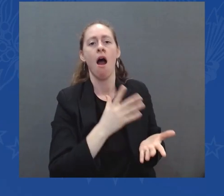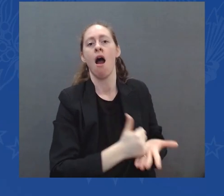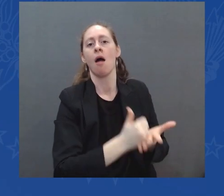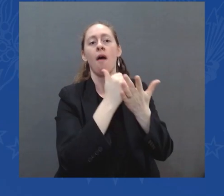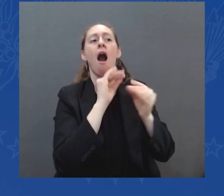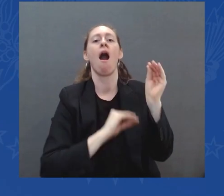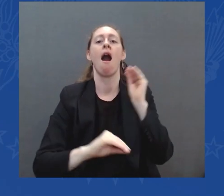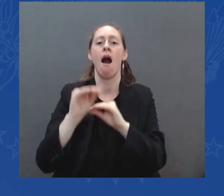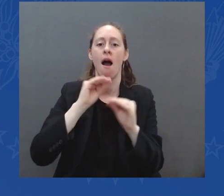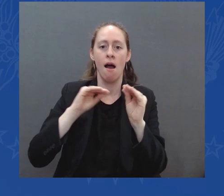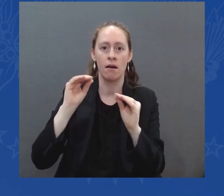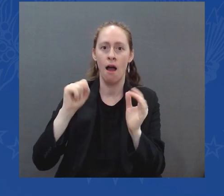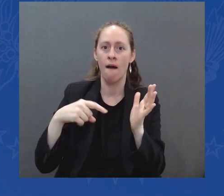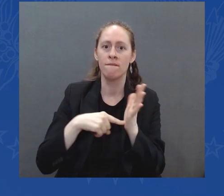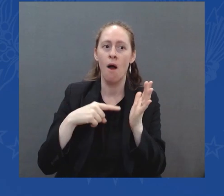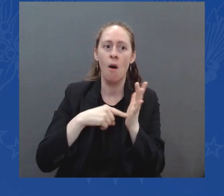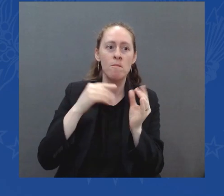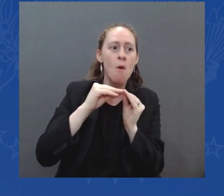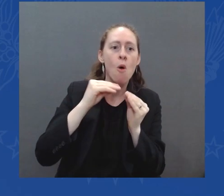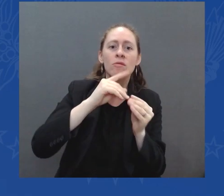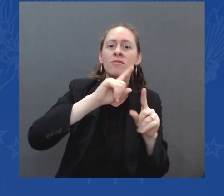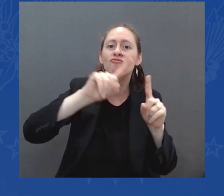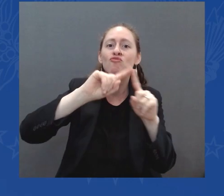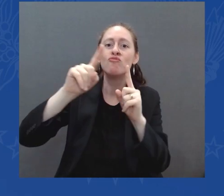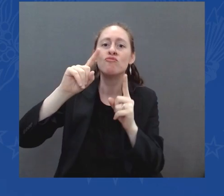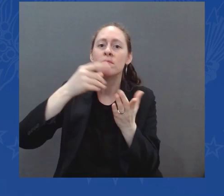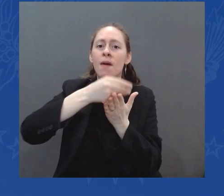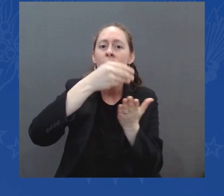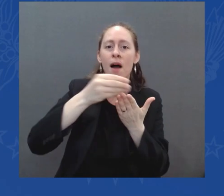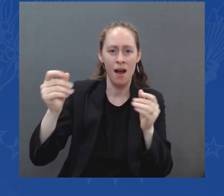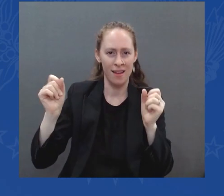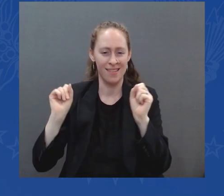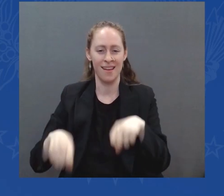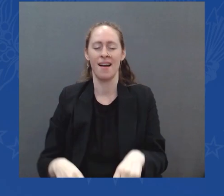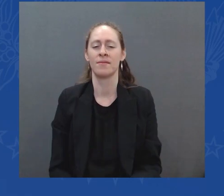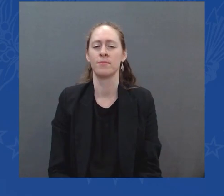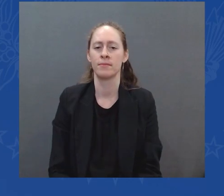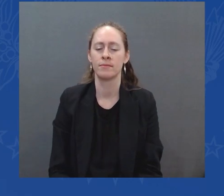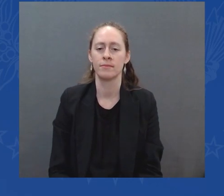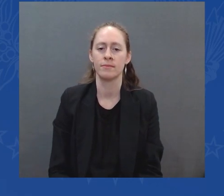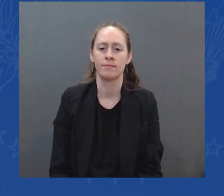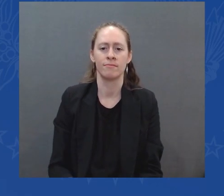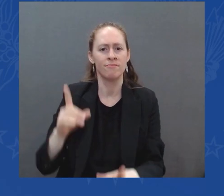and develop cutting-edge energy storage technologies, clean hydrogen technology, advanced nuclear technology,